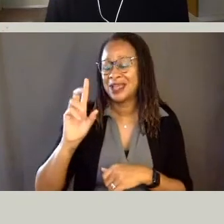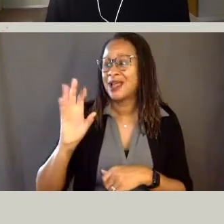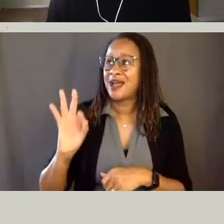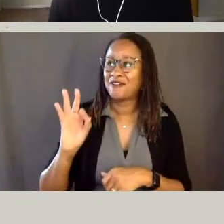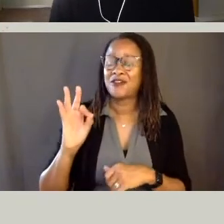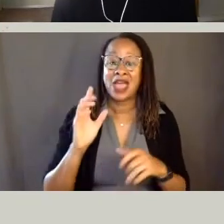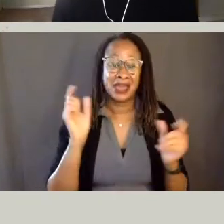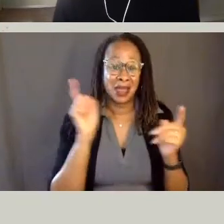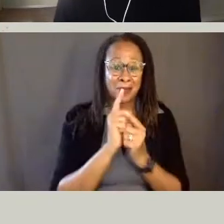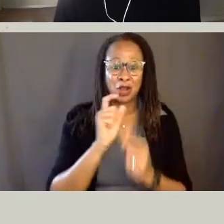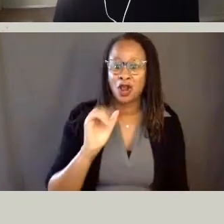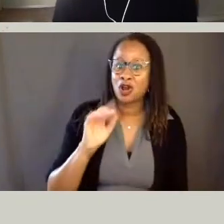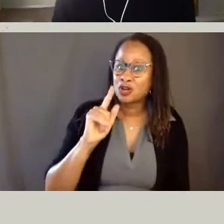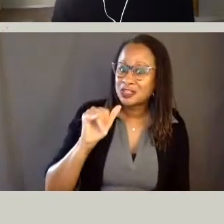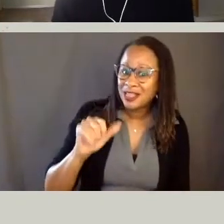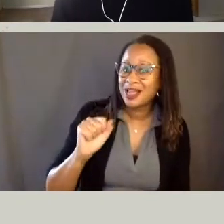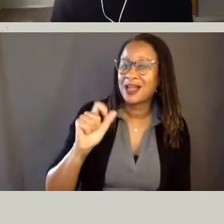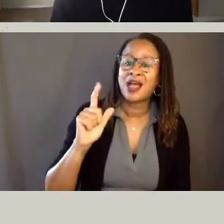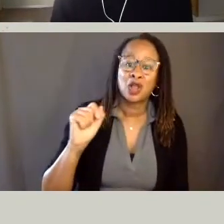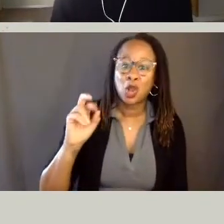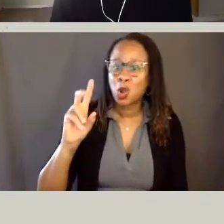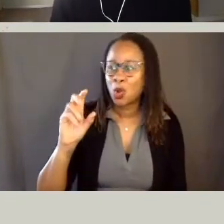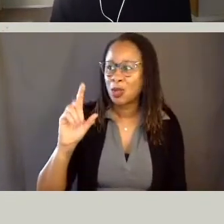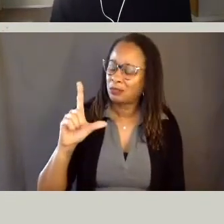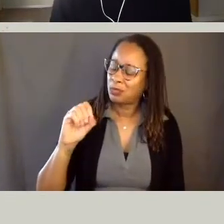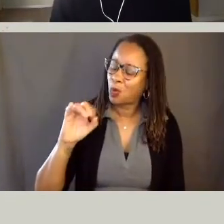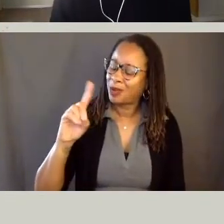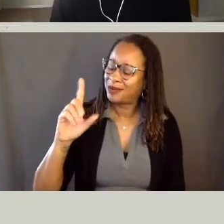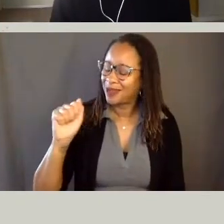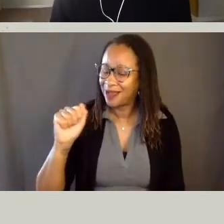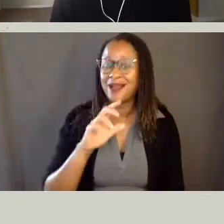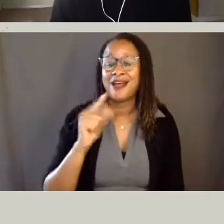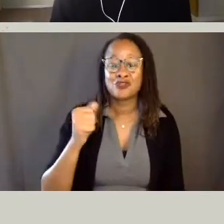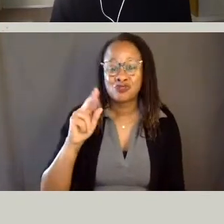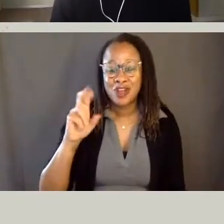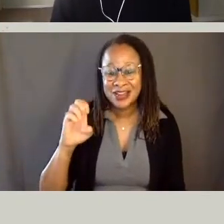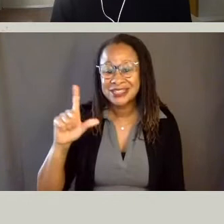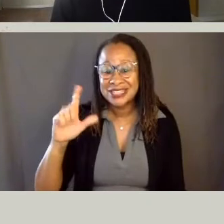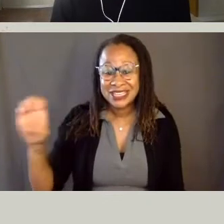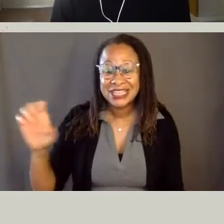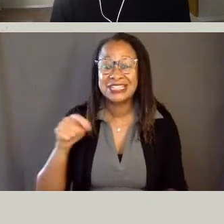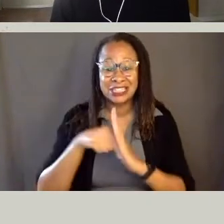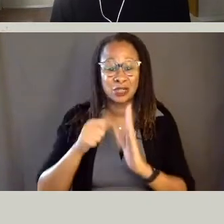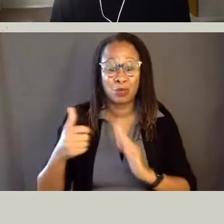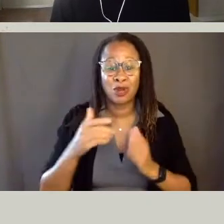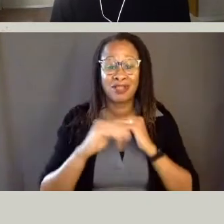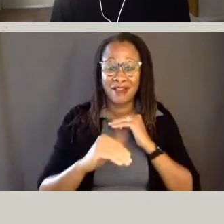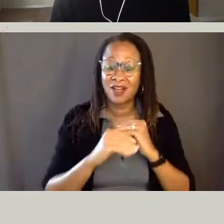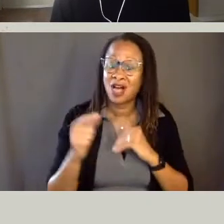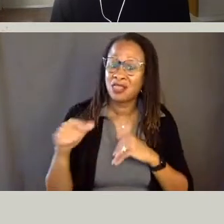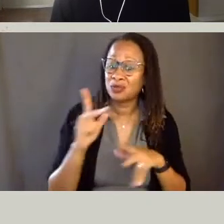I met Loira and I met, connected with Grace Lee at a deeper level. And I just feel like those are the spaces where we really